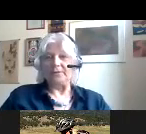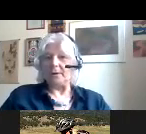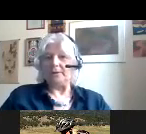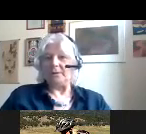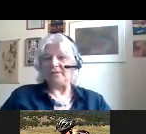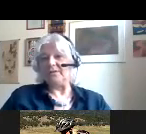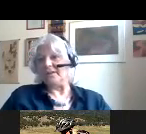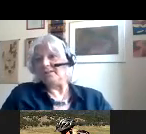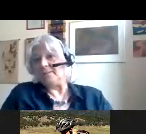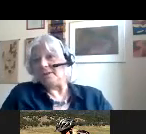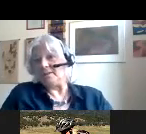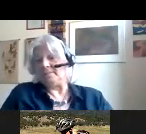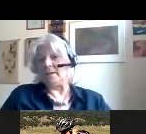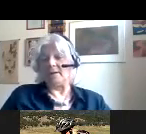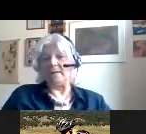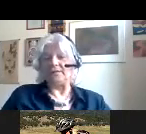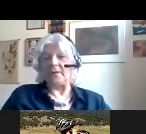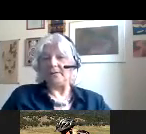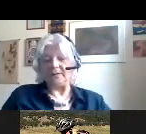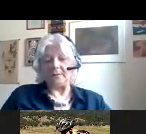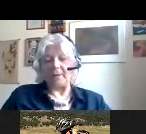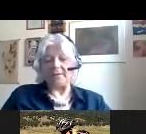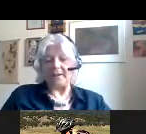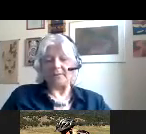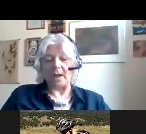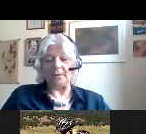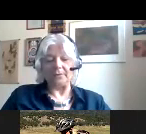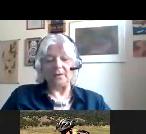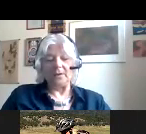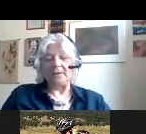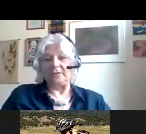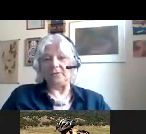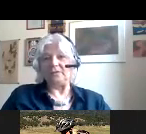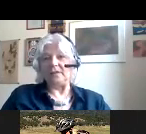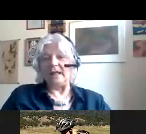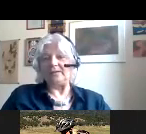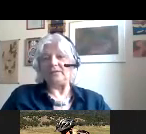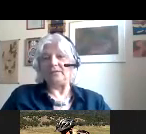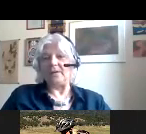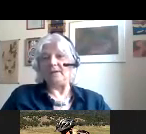Those areas also tend to be less funded by tax dollars because there's just less funding period